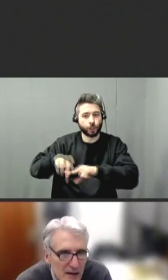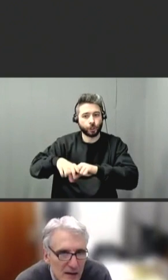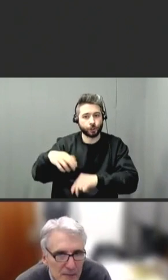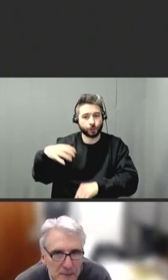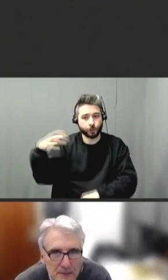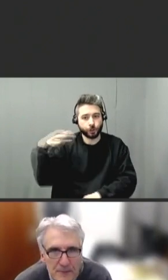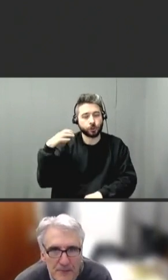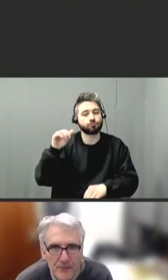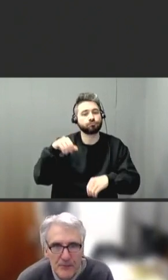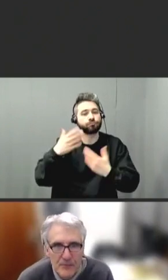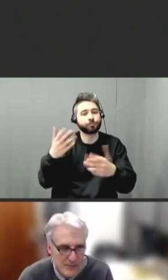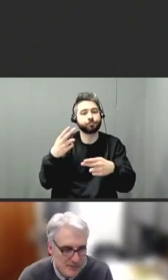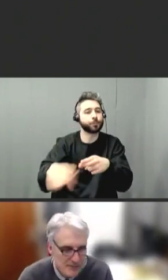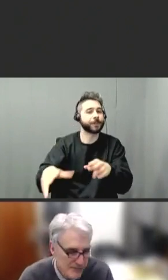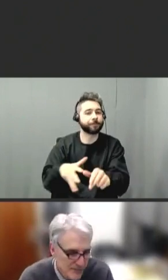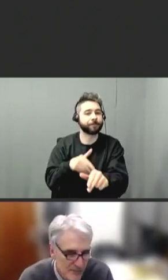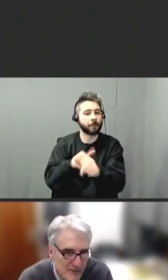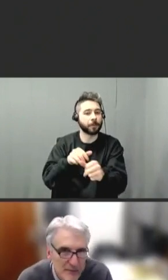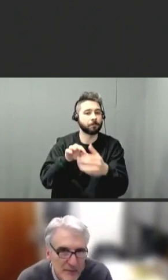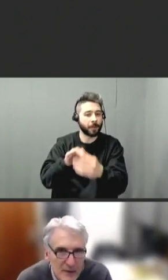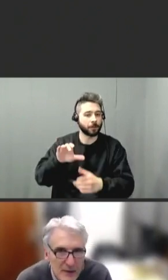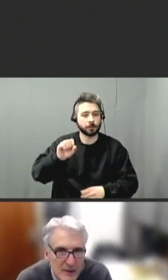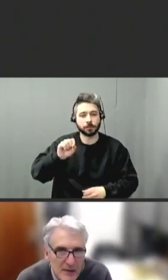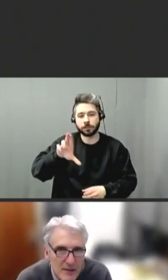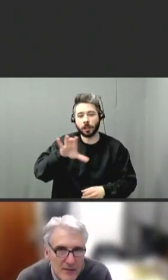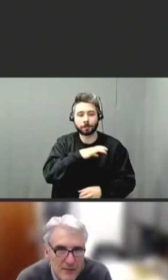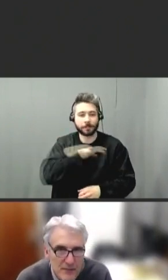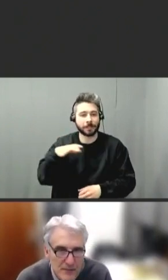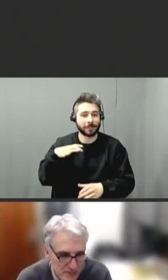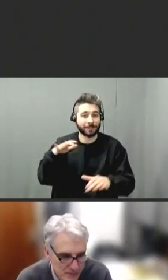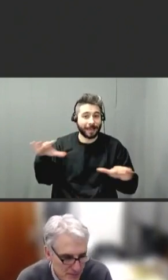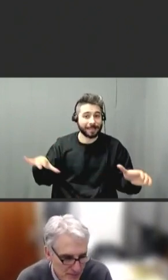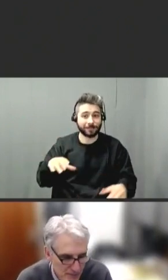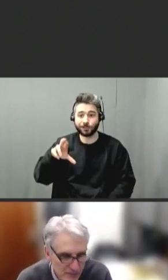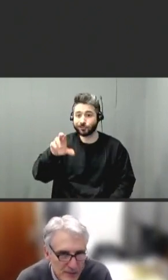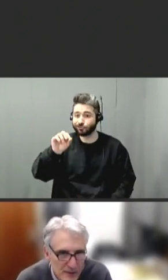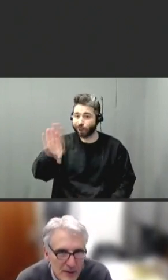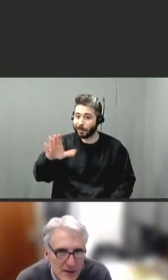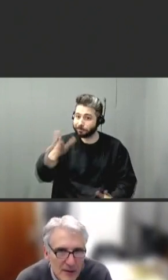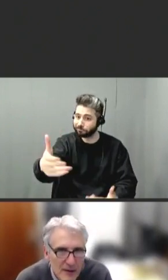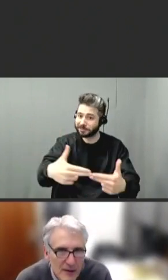update on the subcommittee activities. Rob, your slides are up. You have the floor.